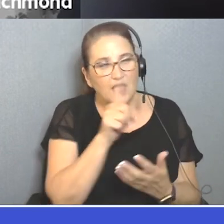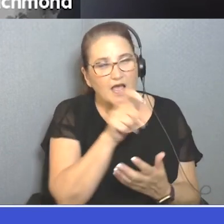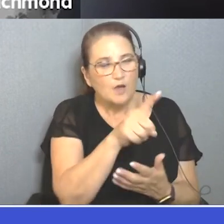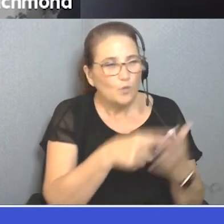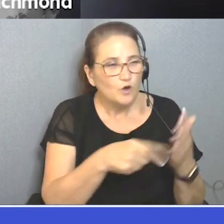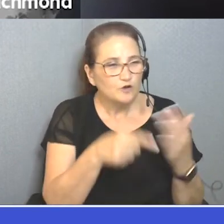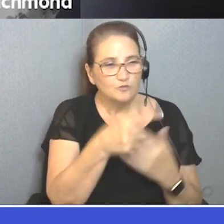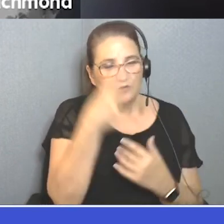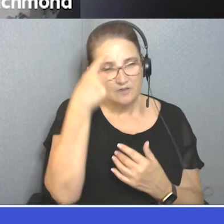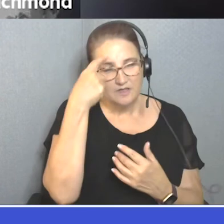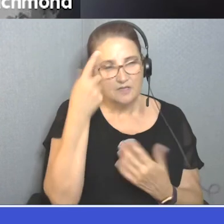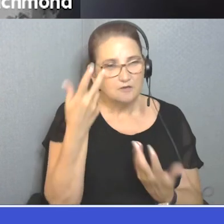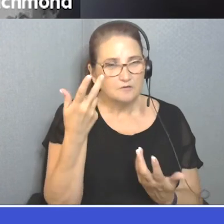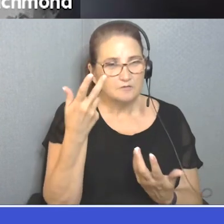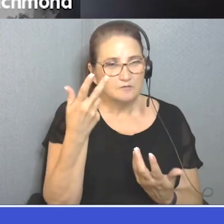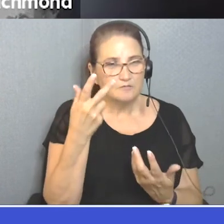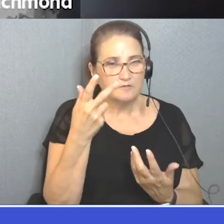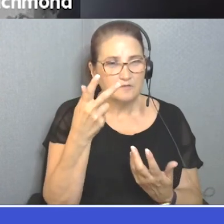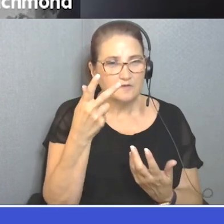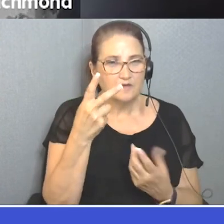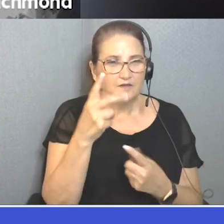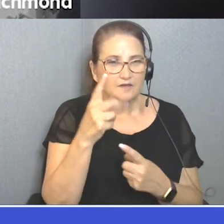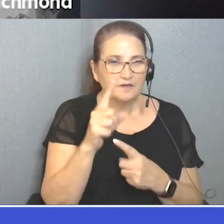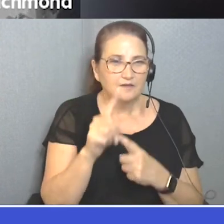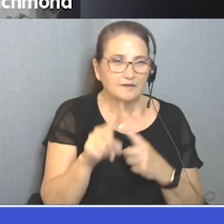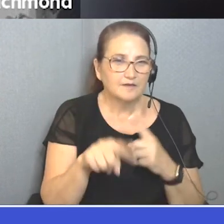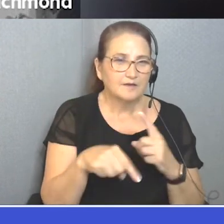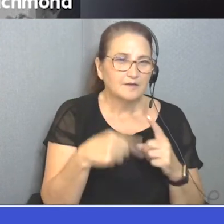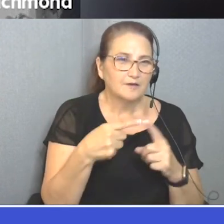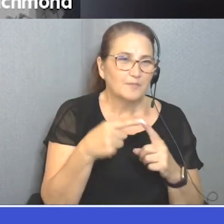your experience, how do you -- what do you